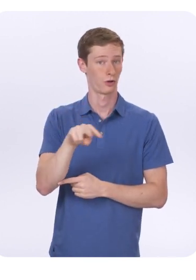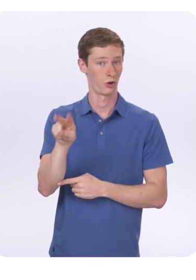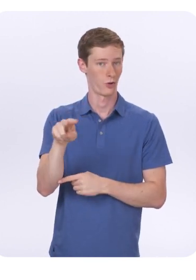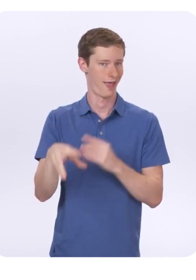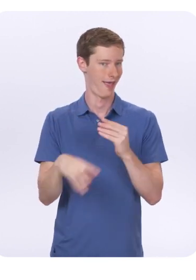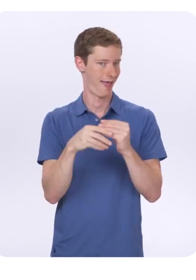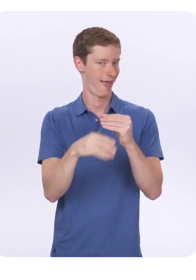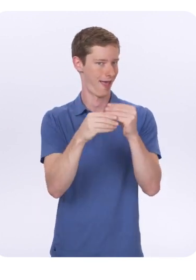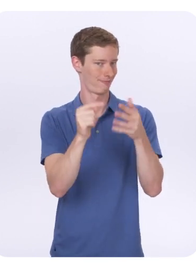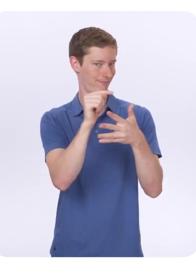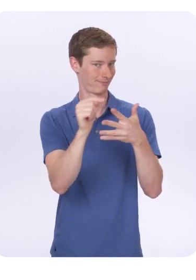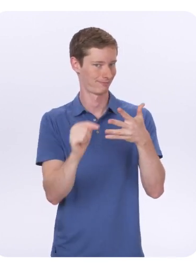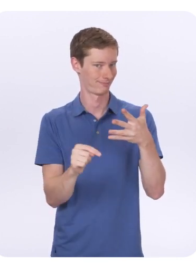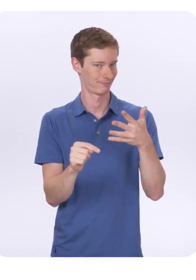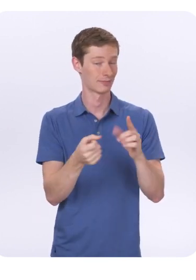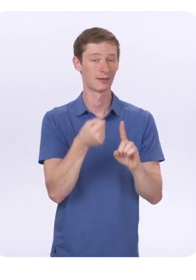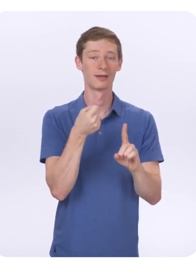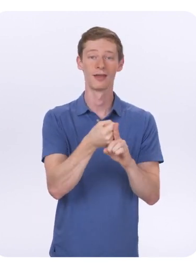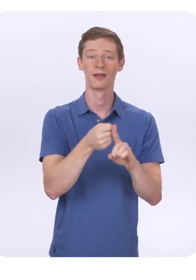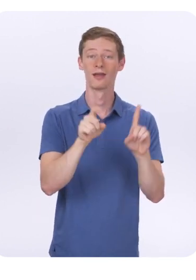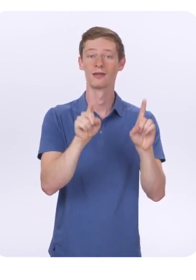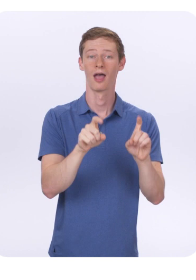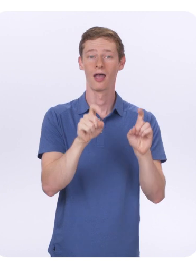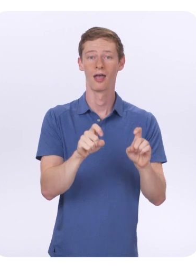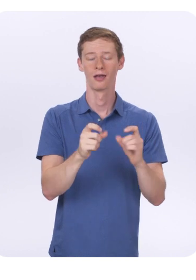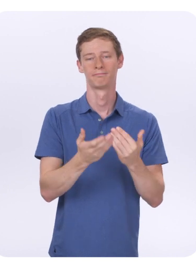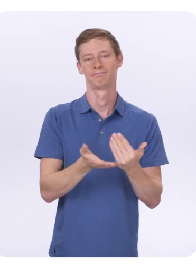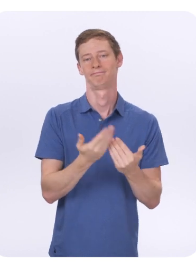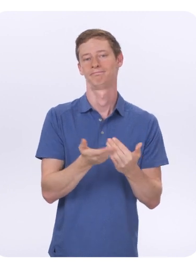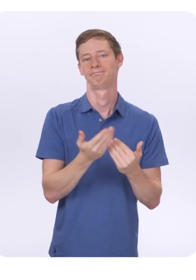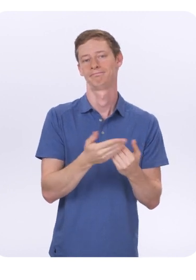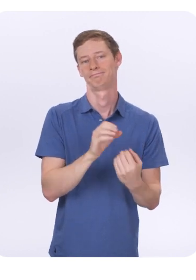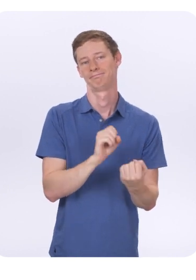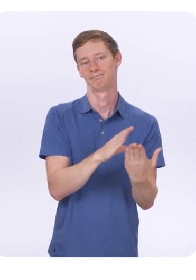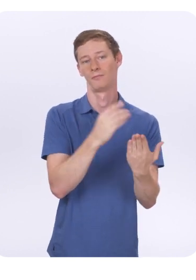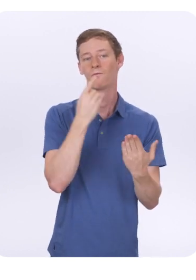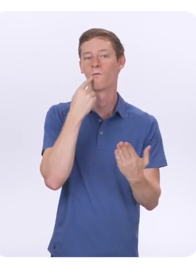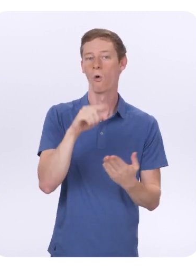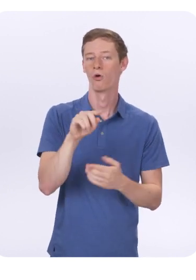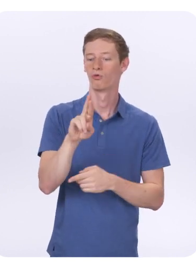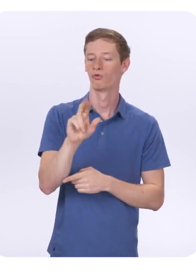WebXR Hit testing is a convenient method to recast against the physical world.